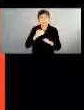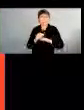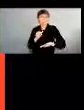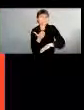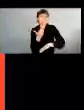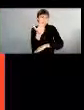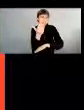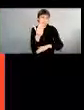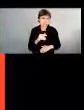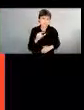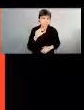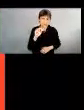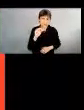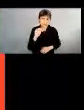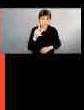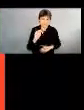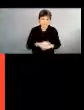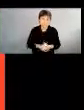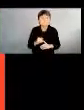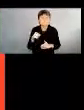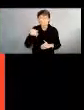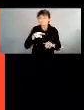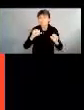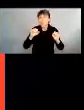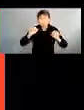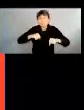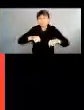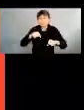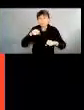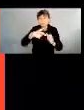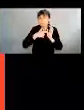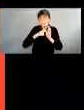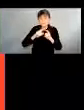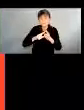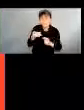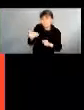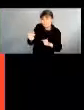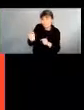You might be eligible for assistance to pay someone to help you complete an application